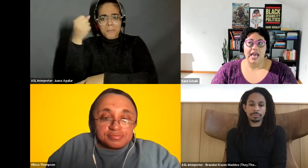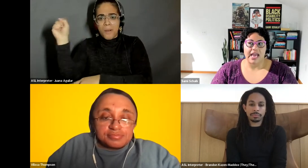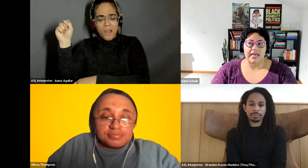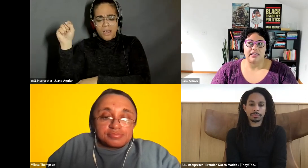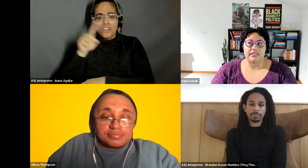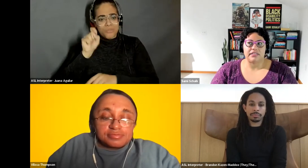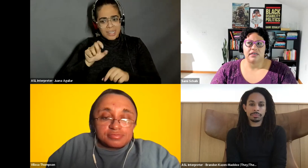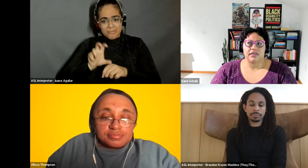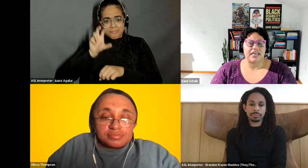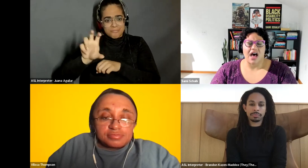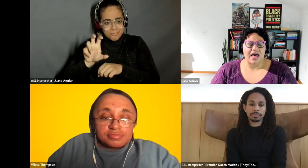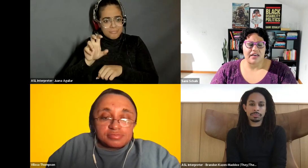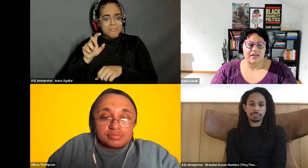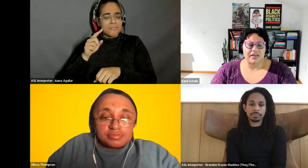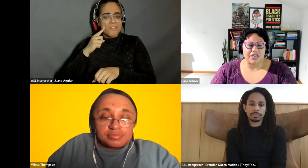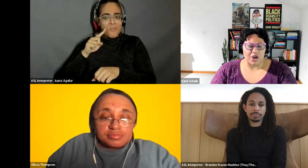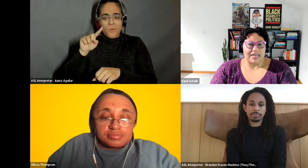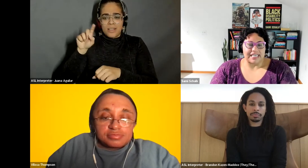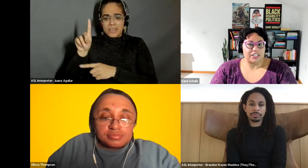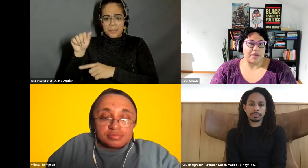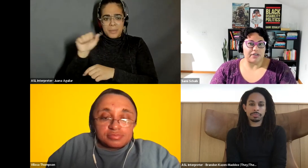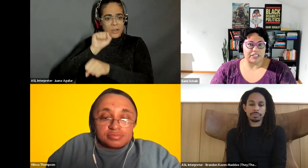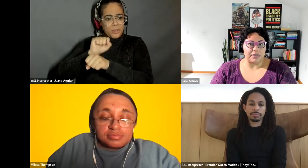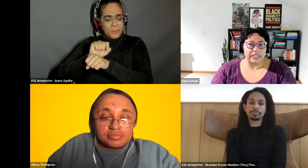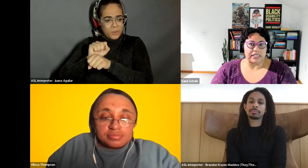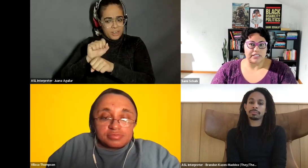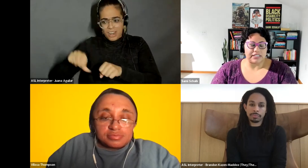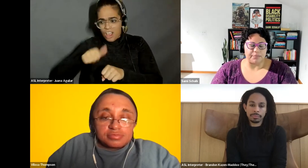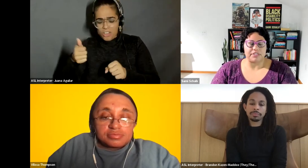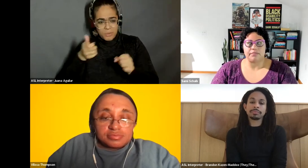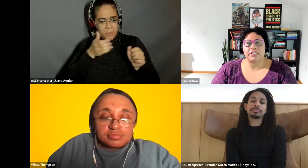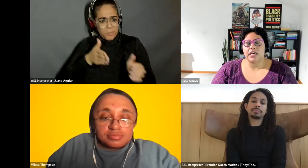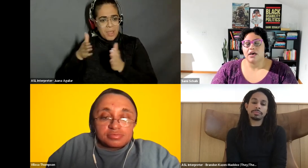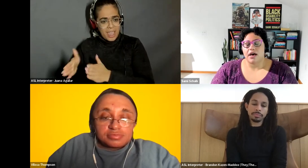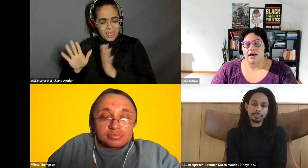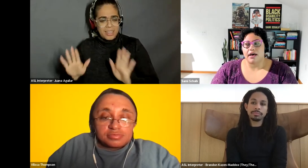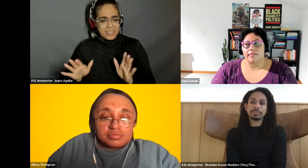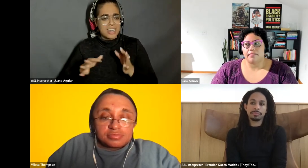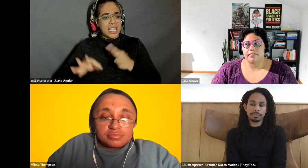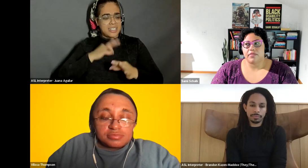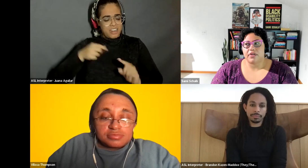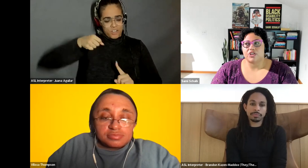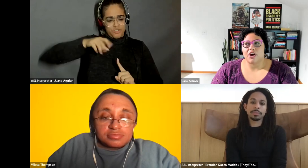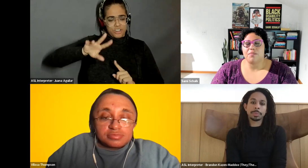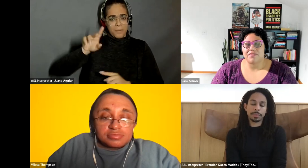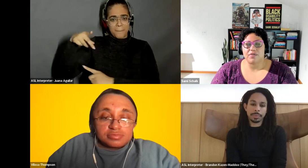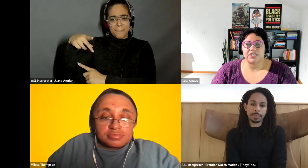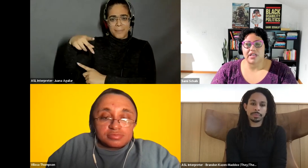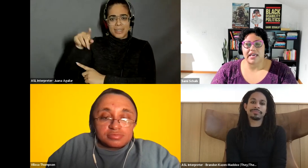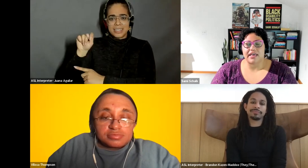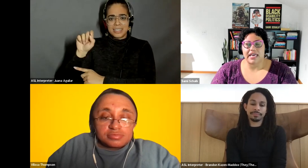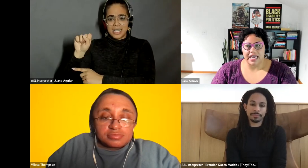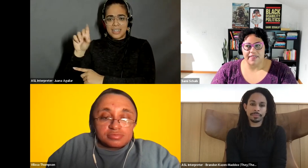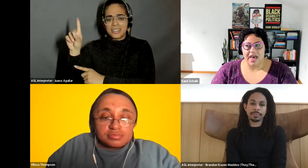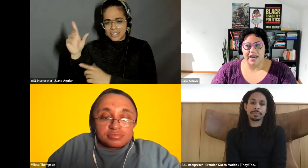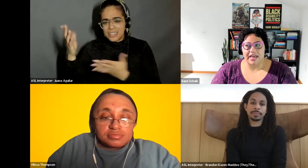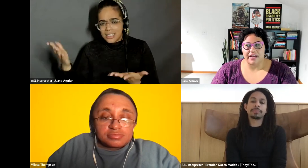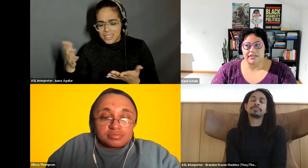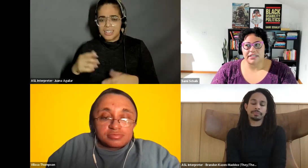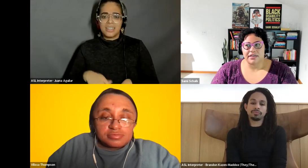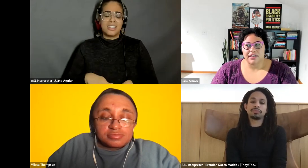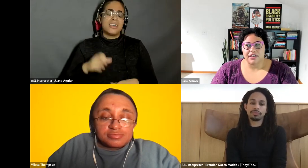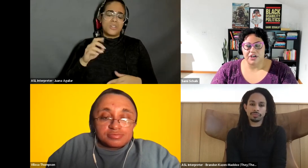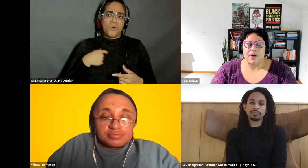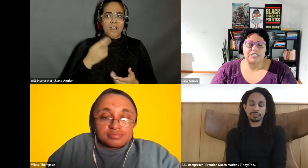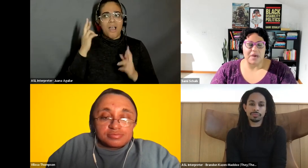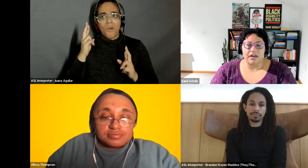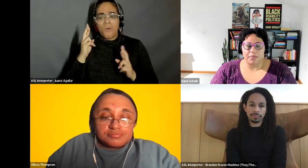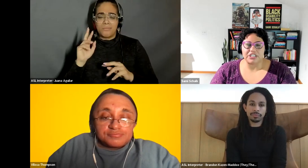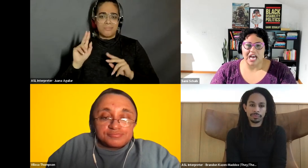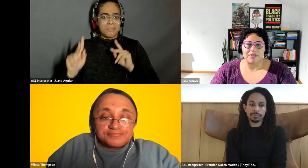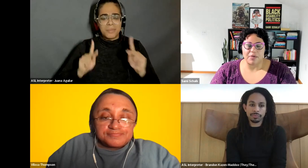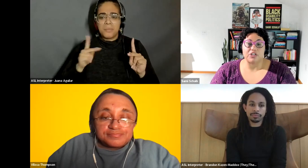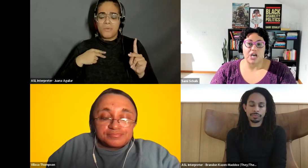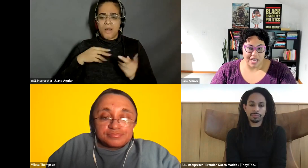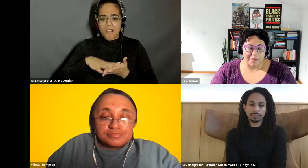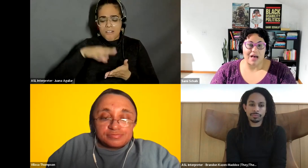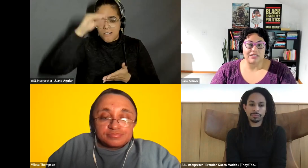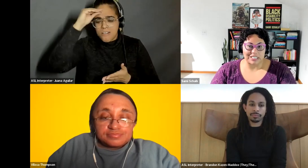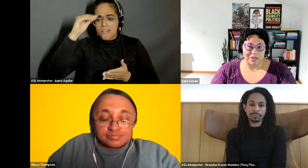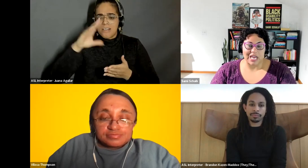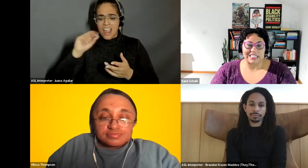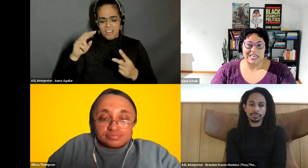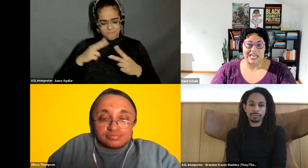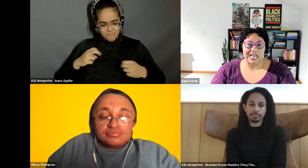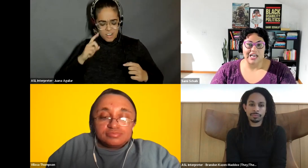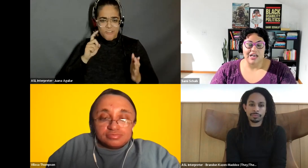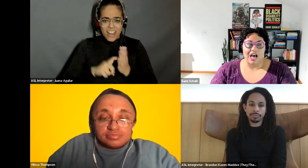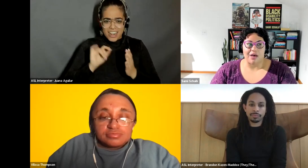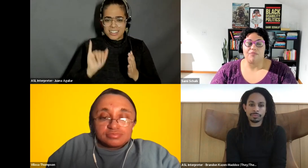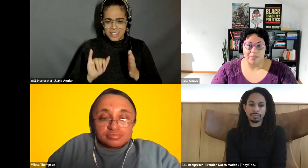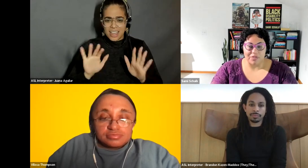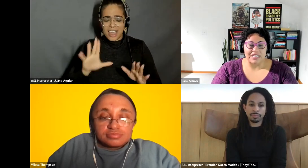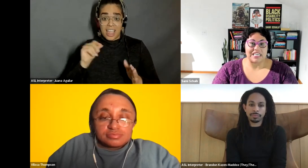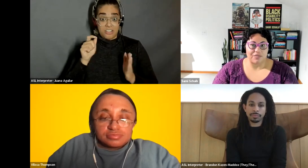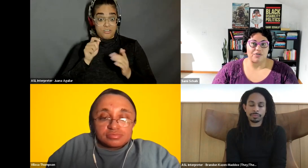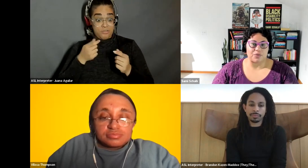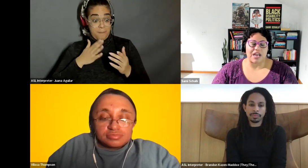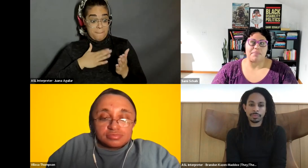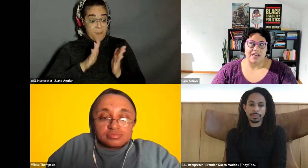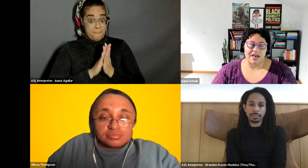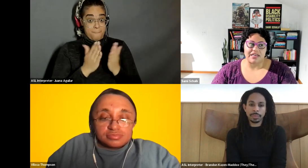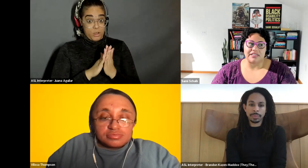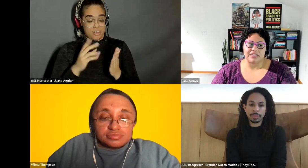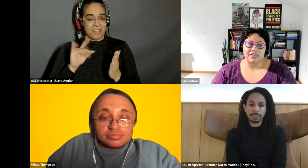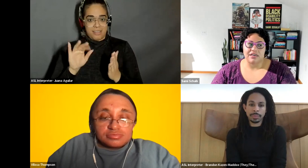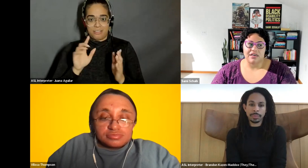Sami Schalk: and not, you know, exacerbate your disability symptoms. So I hope that folks are like getting that, and you know I spent a bunch of time in the book talking about disability identity from all these interviews right? Because